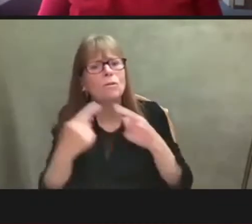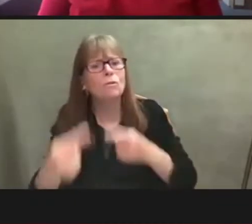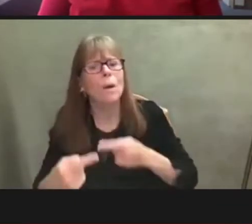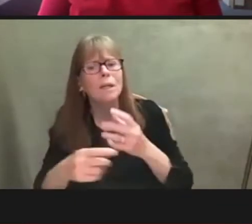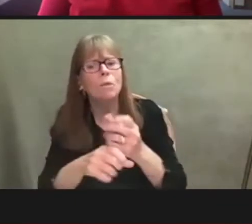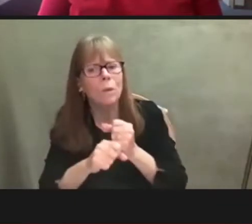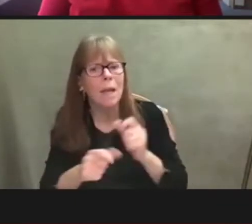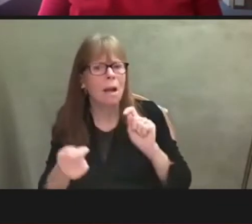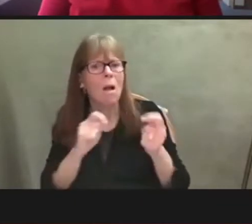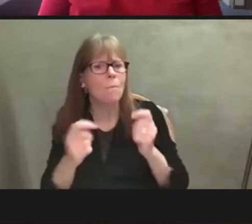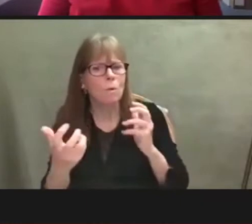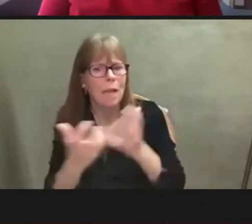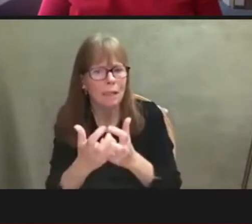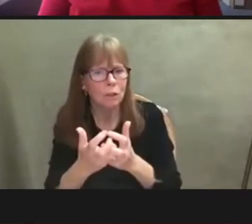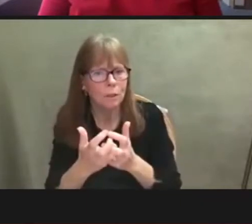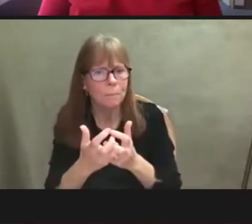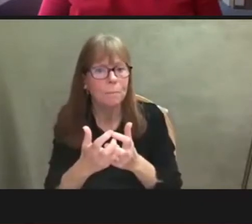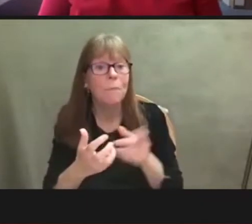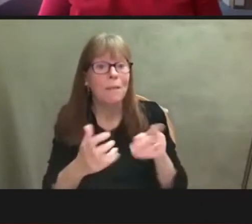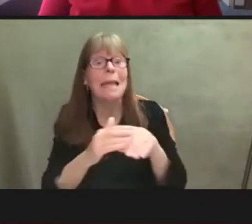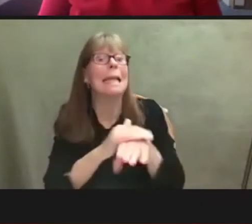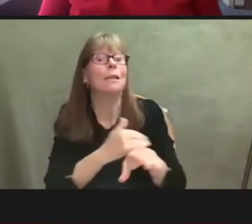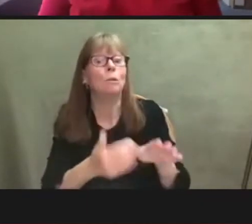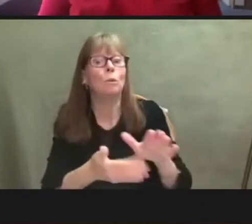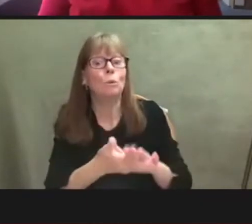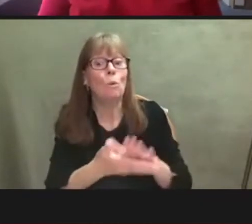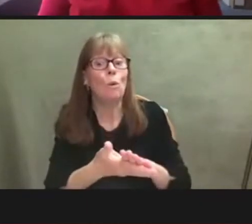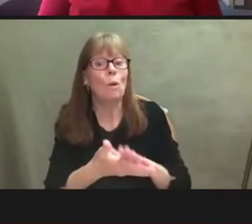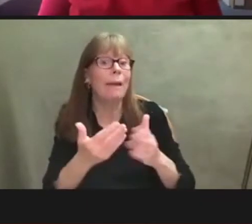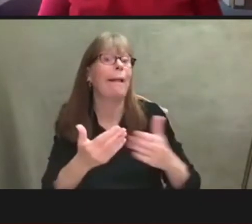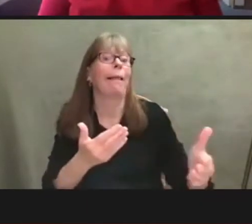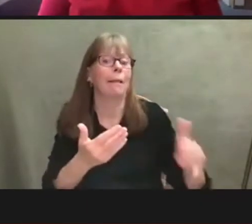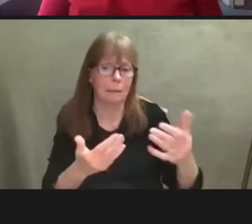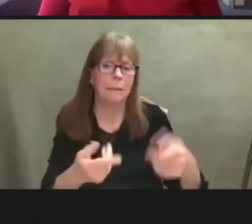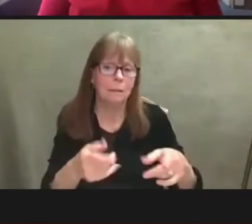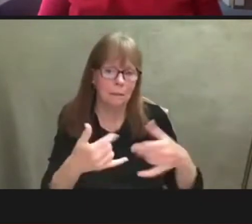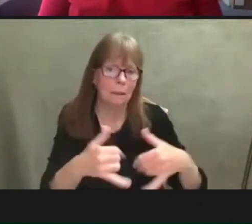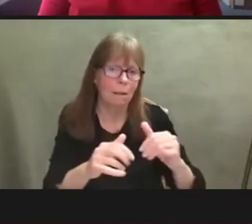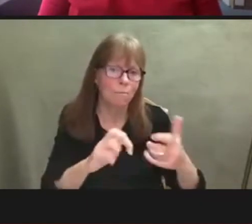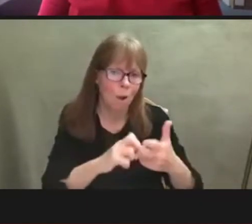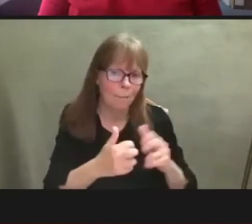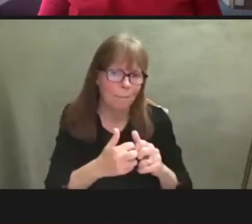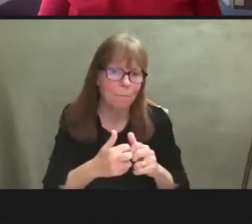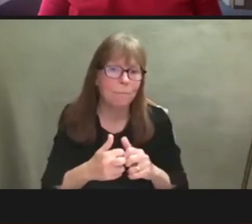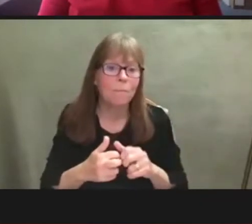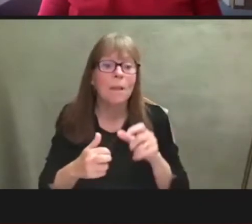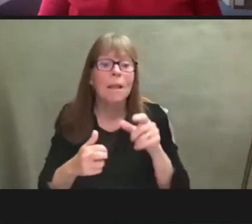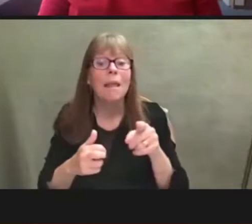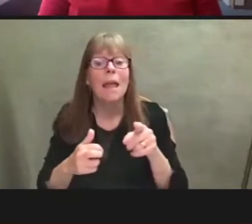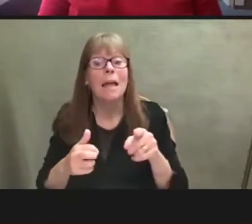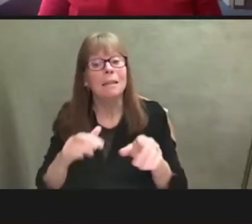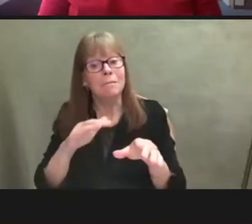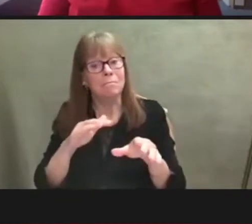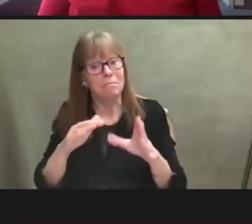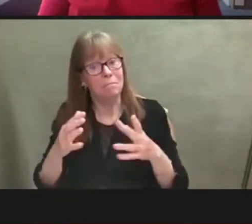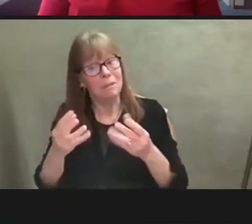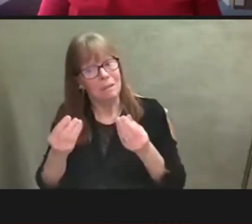Once they do disclose, so it’s a problem. The issue of disclosure is a personal one, it’s a very sensitive one.